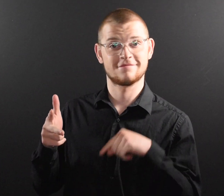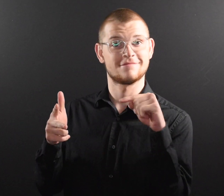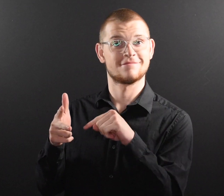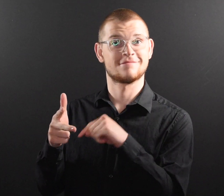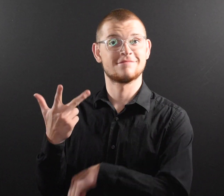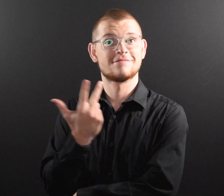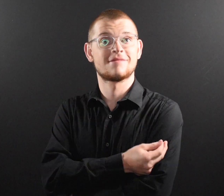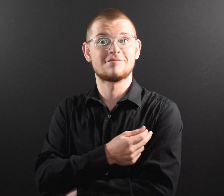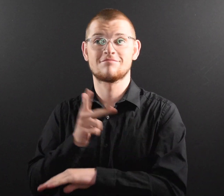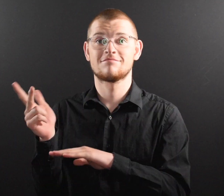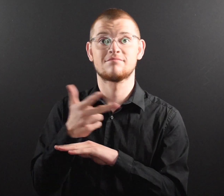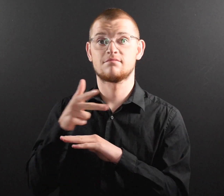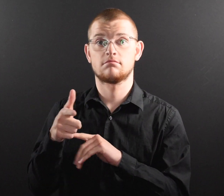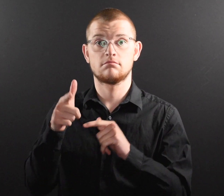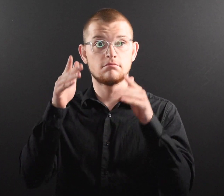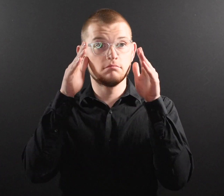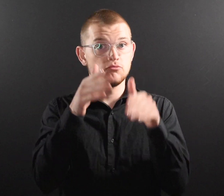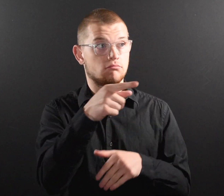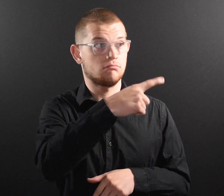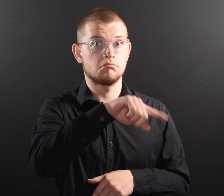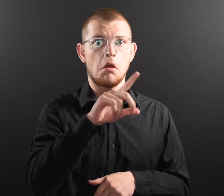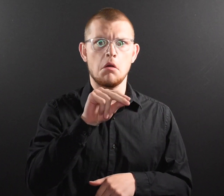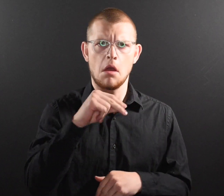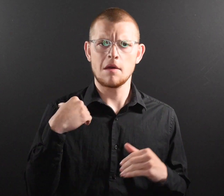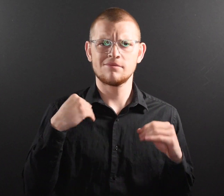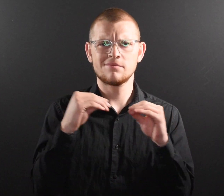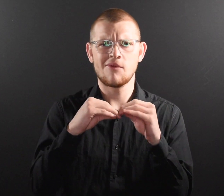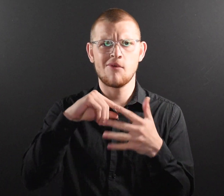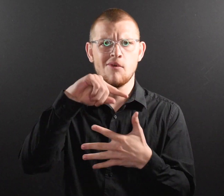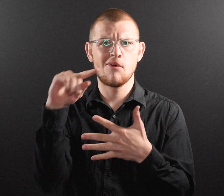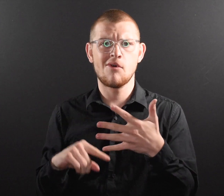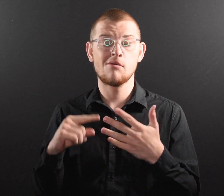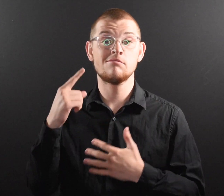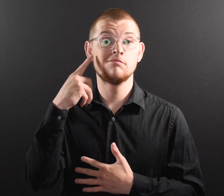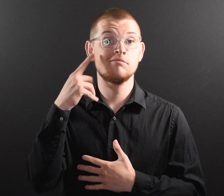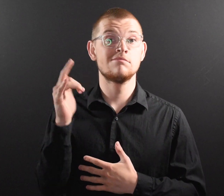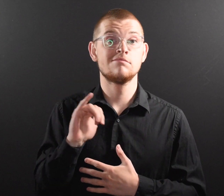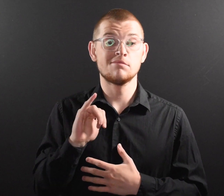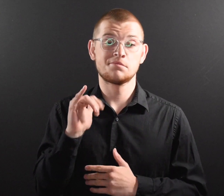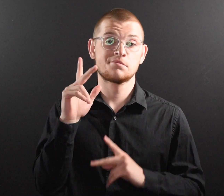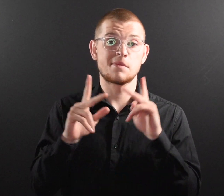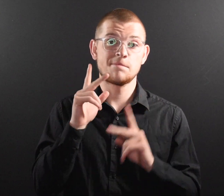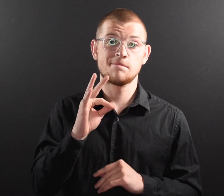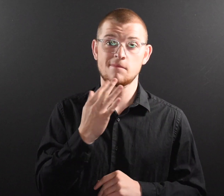Focus communities for the mobile units include, but are not limited to, people of color;